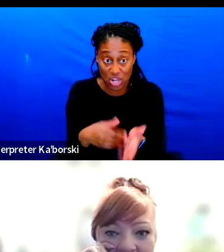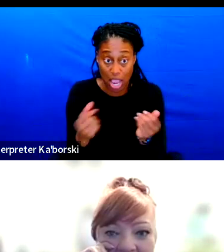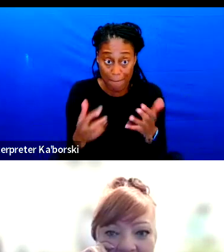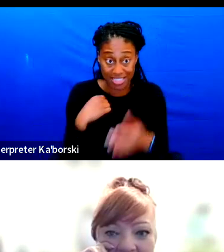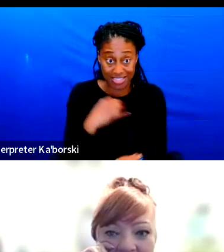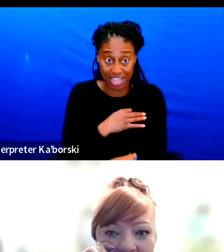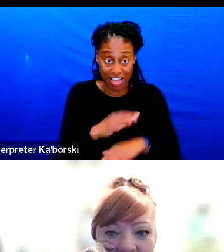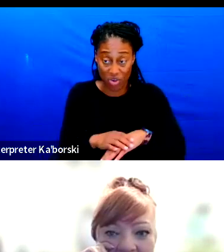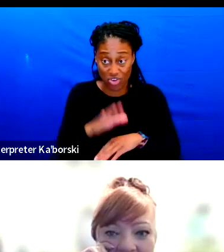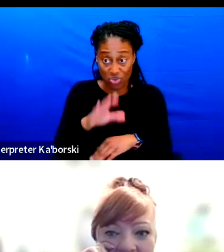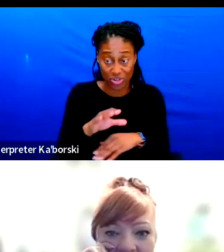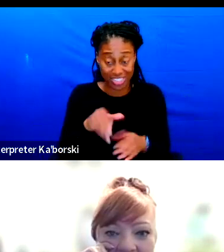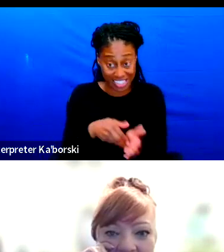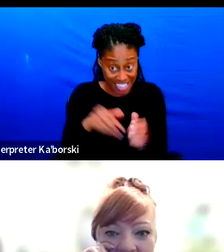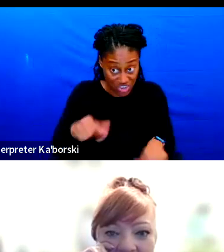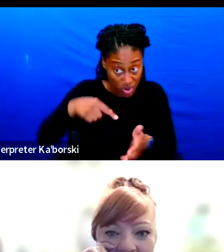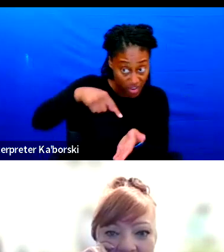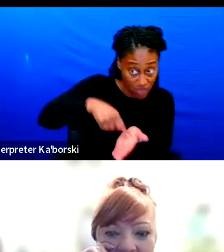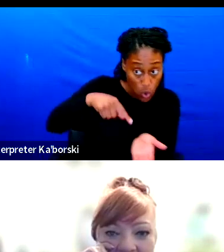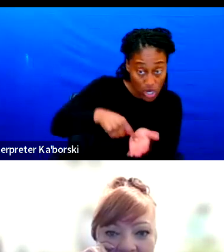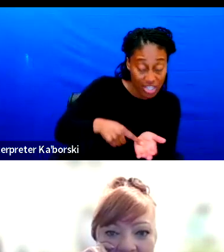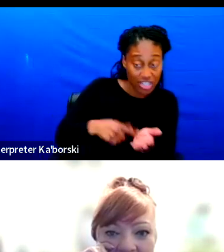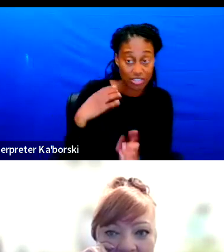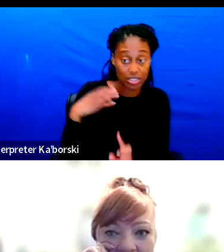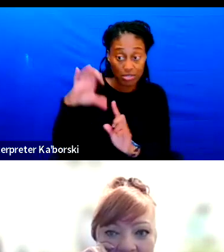Kyle Kleist: Can you afford to dedicate one person just to do an eye in ours?